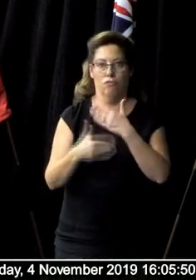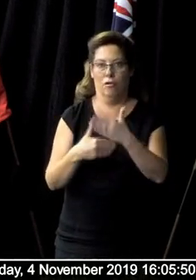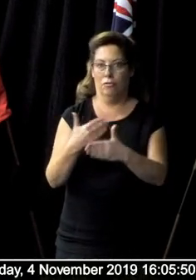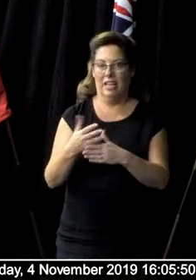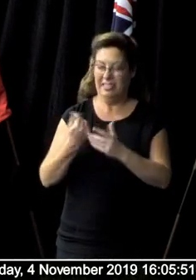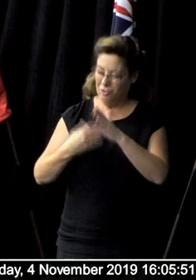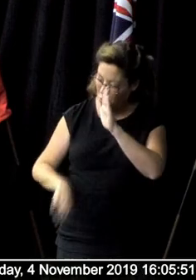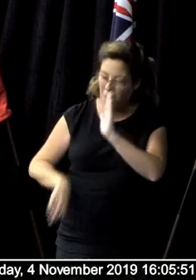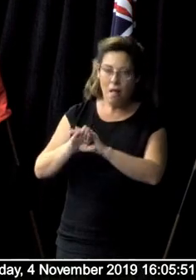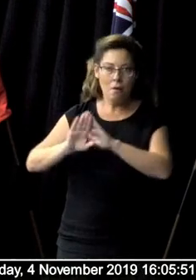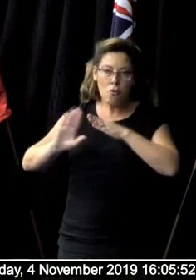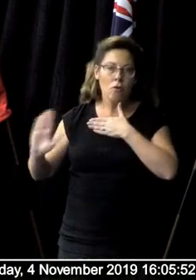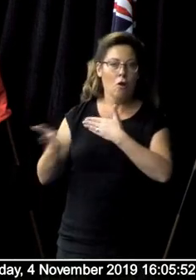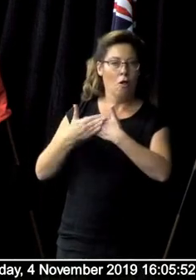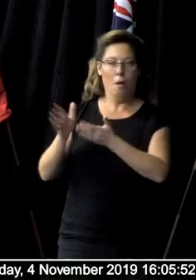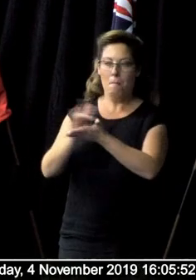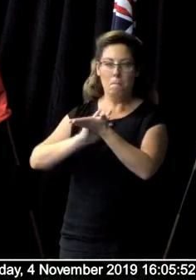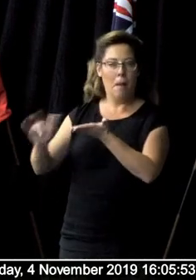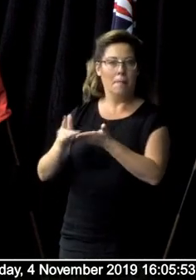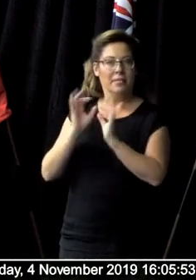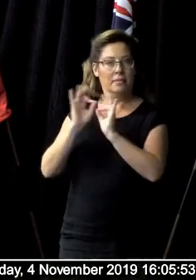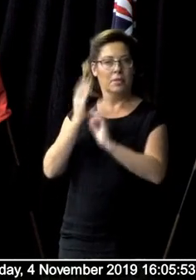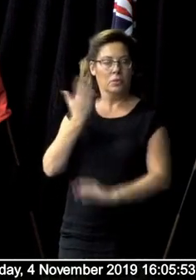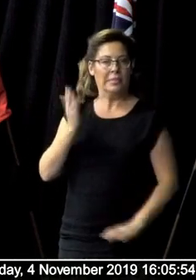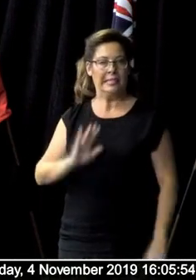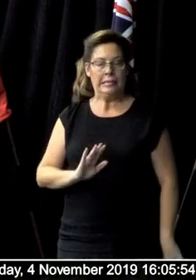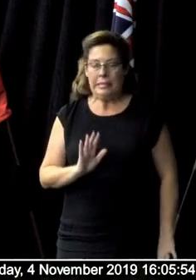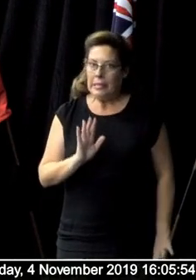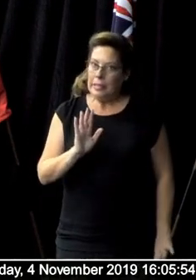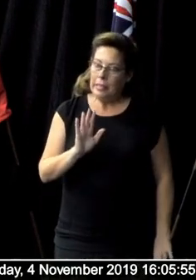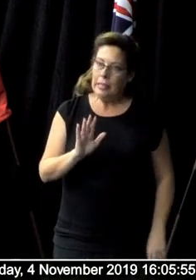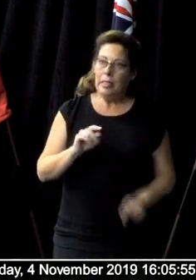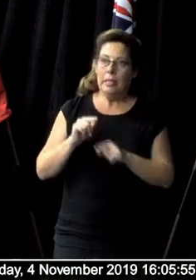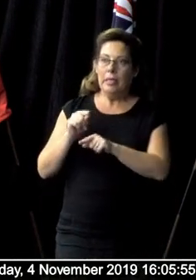Again, it’s about making the child feel safe, having the parents feel confident